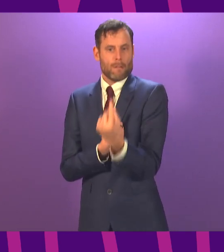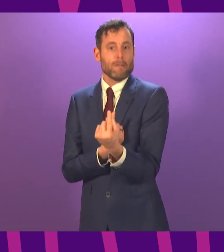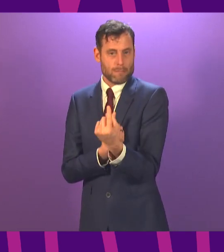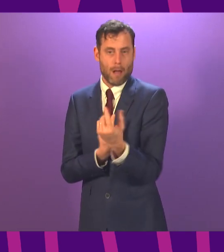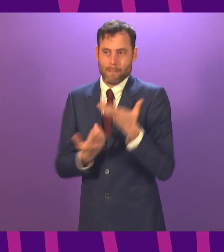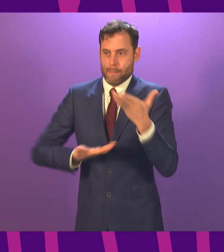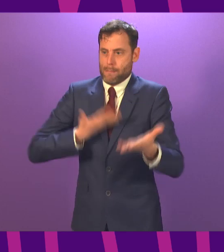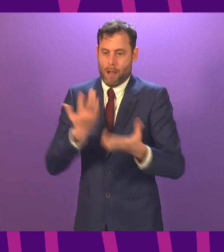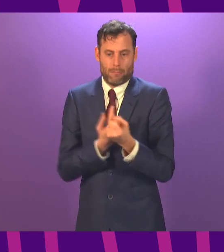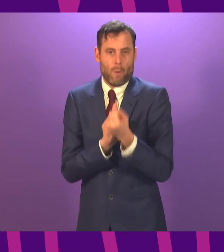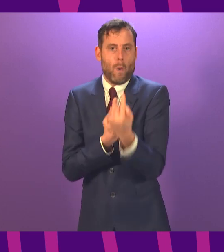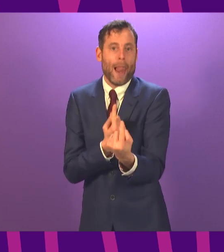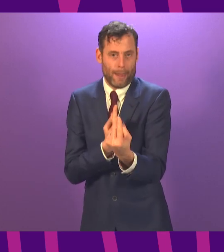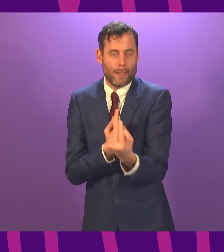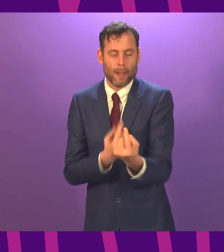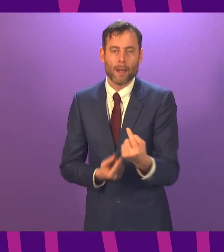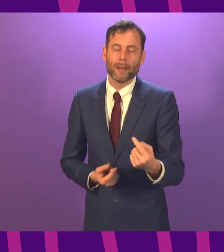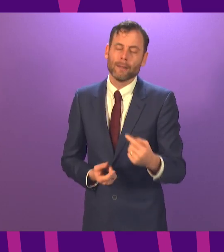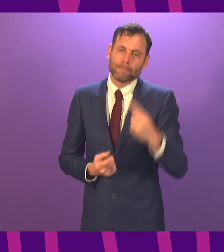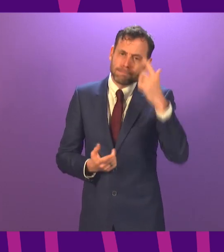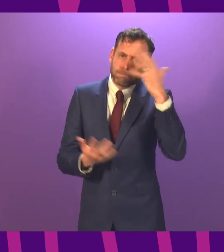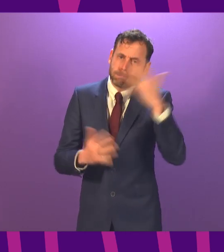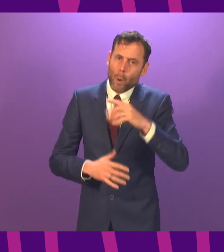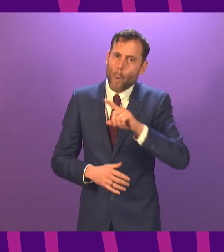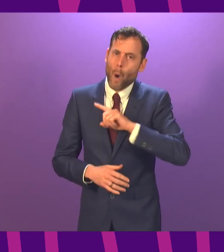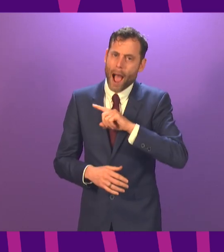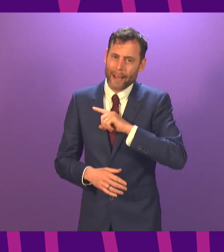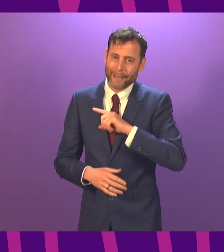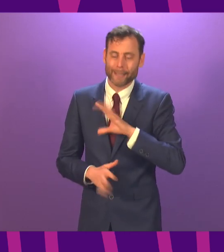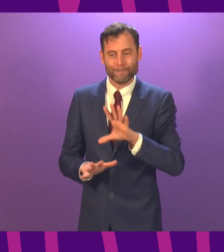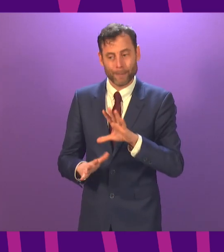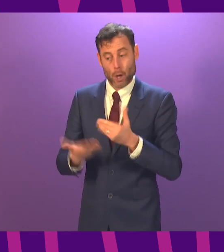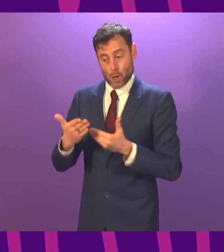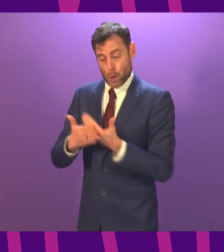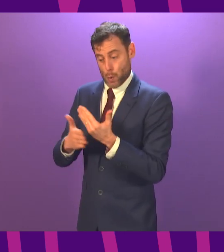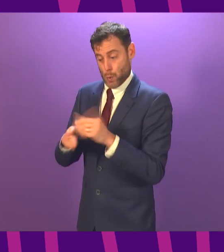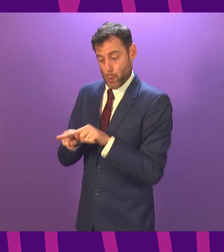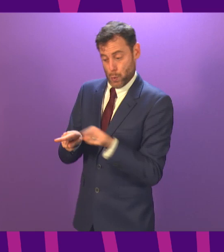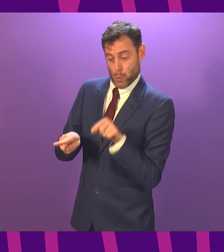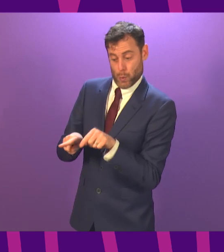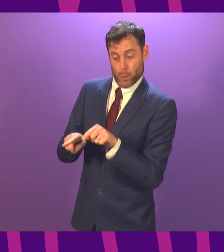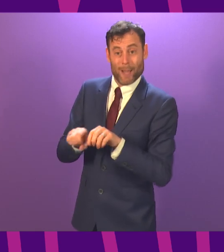concern, given that it is thought that the new variant of Covid could raise the R number by 0.4.